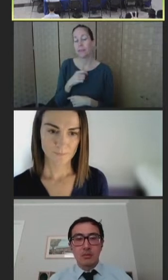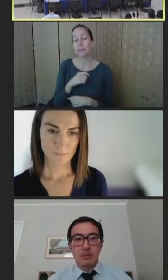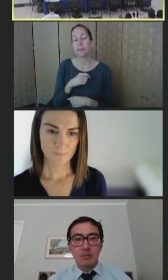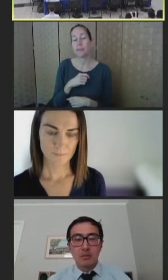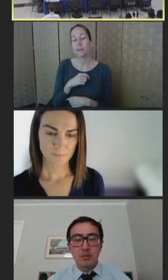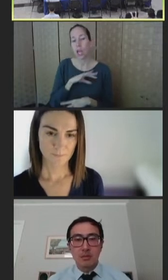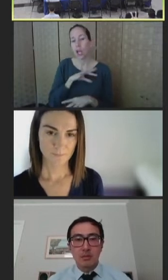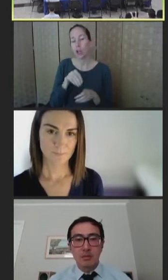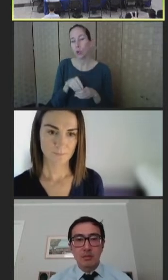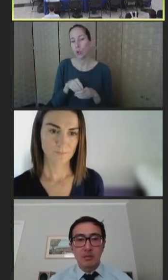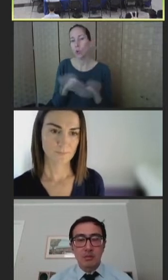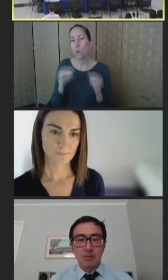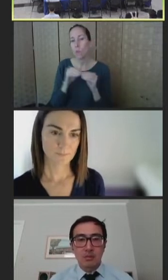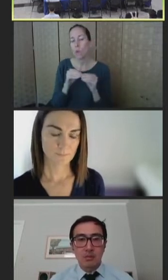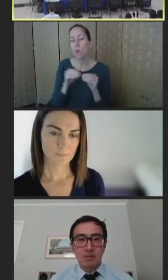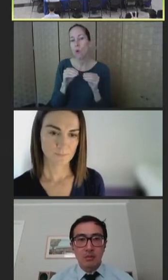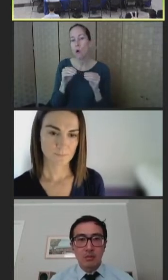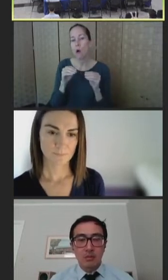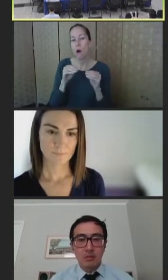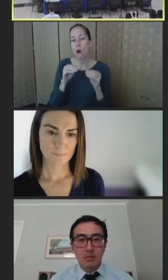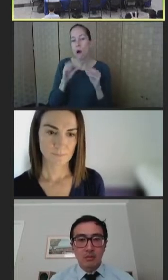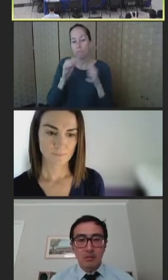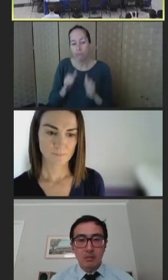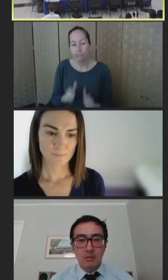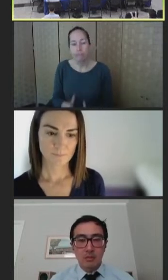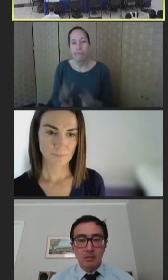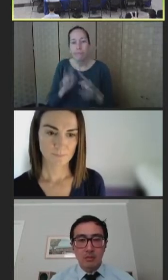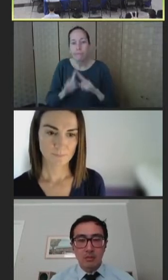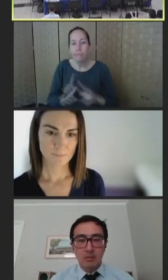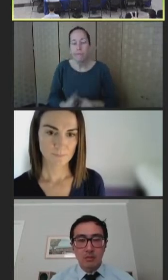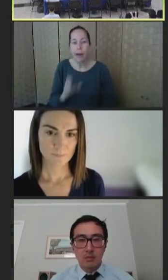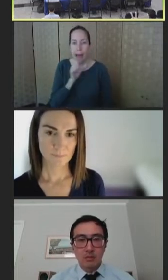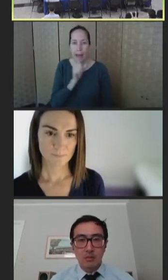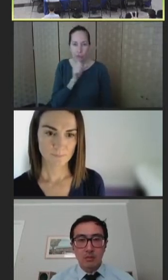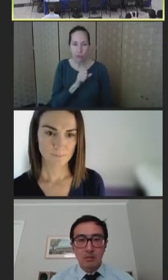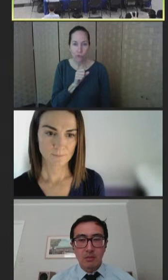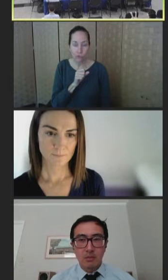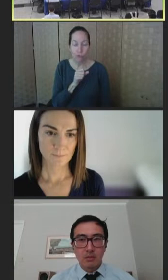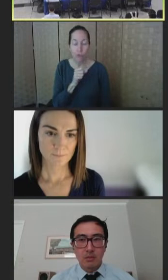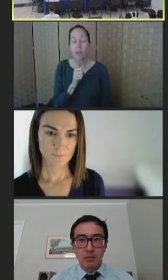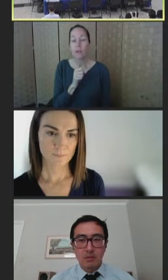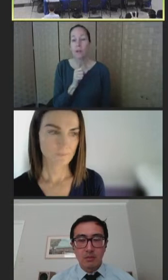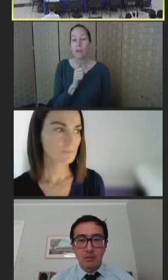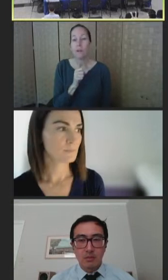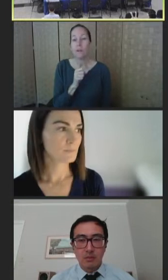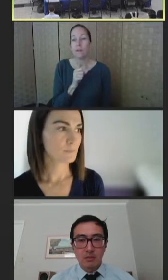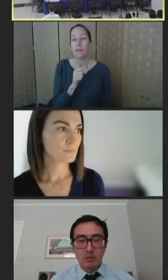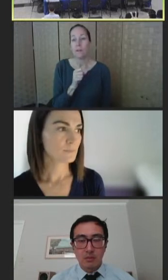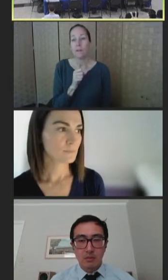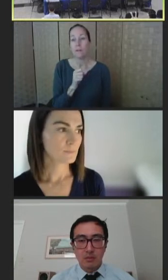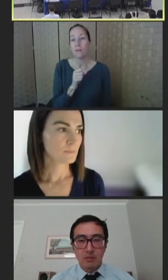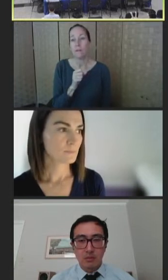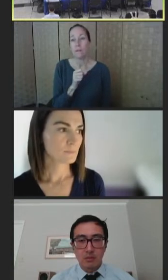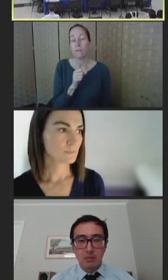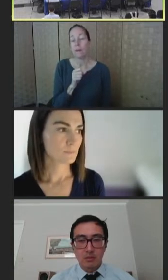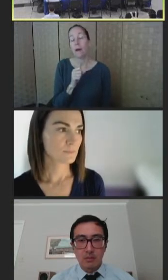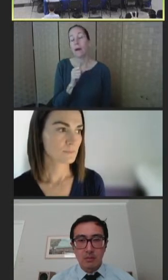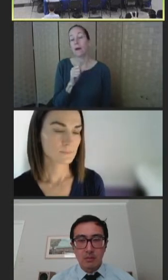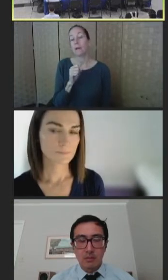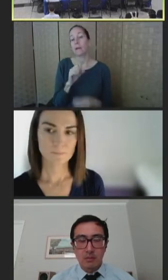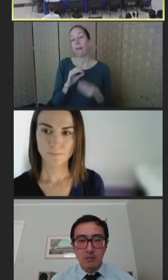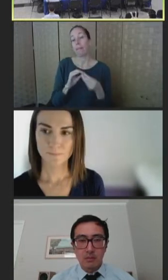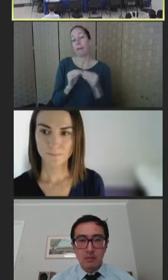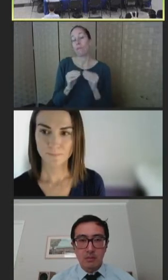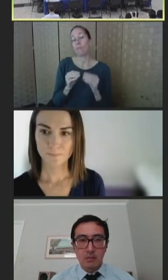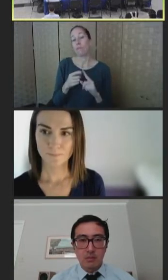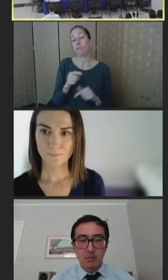breakdown by age. But I do know -- I can say for sure that the data from 2020 were -- I think that